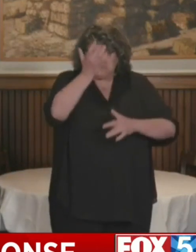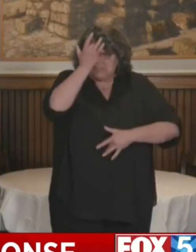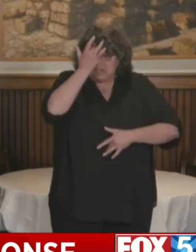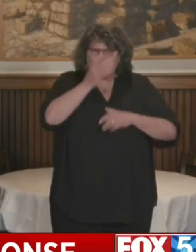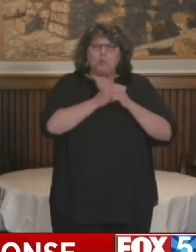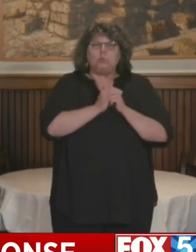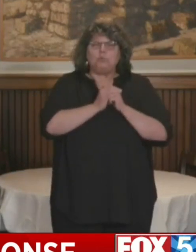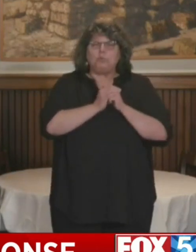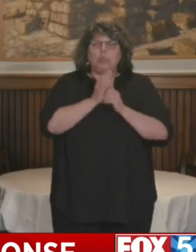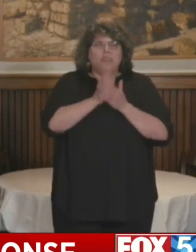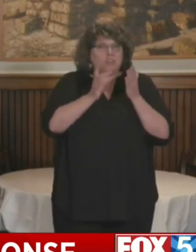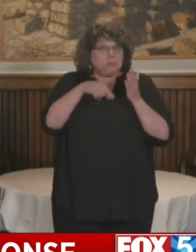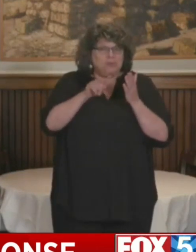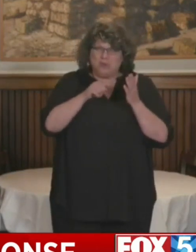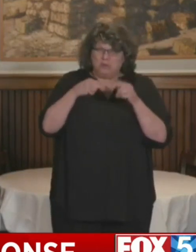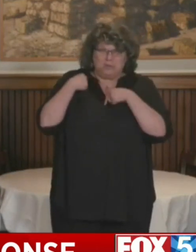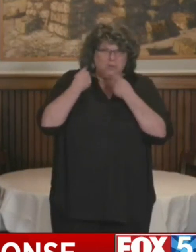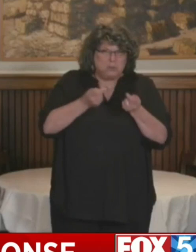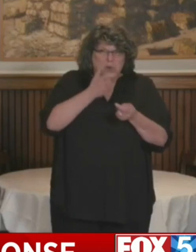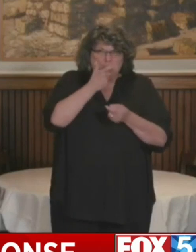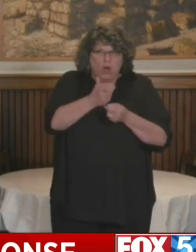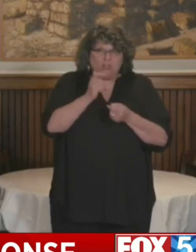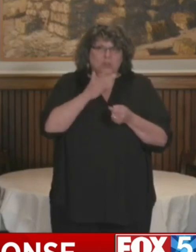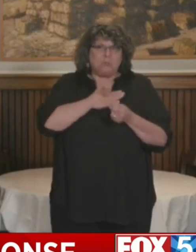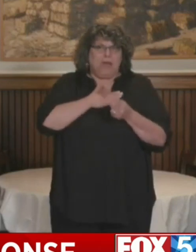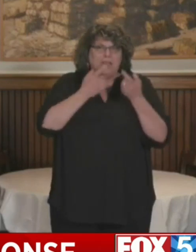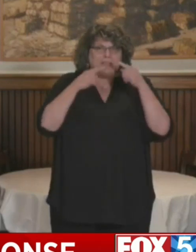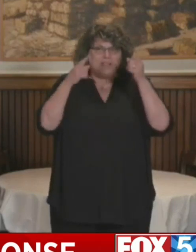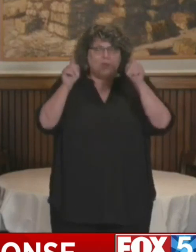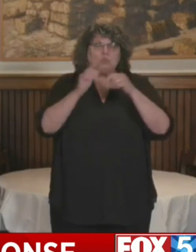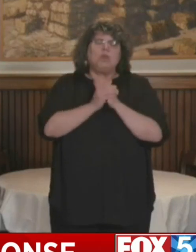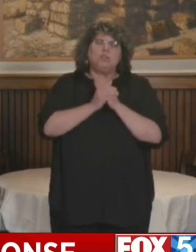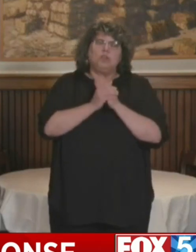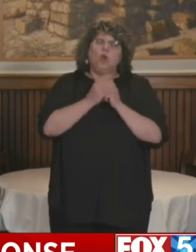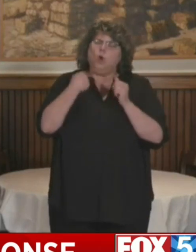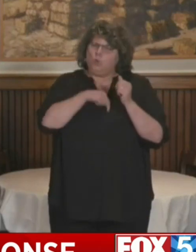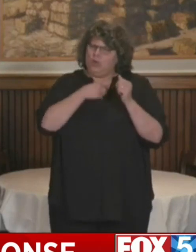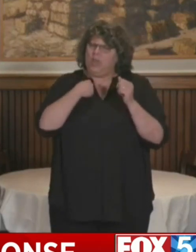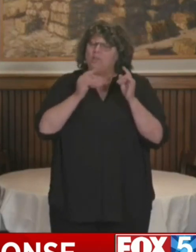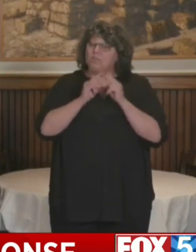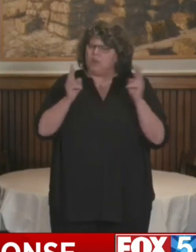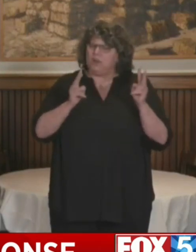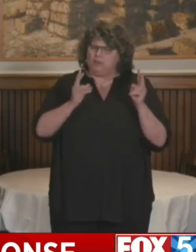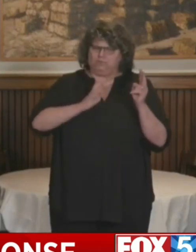WORKFORCE TOGETHER ON TRACING IN THIS STATE. AS YOU MAY RECALL THOSE OF YOU FOLLOW